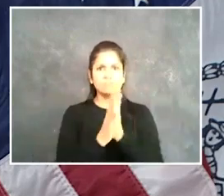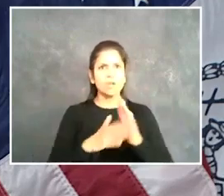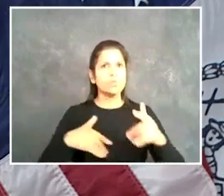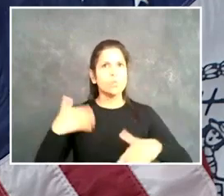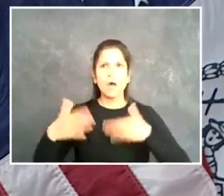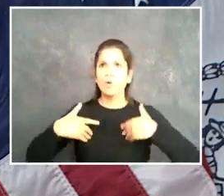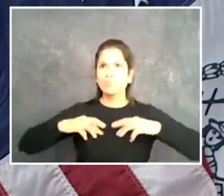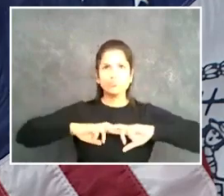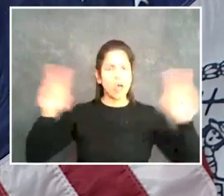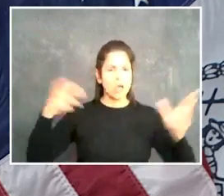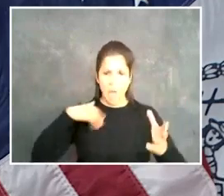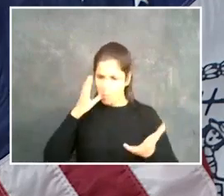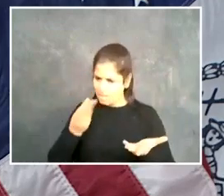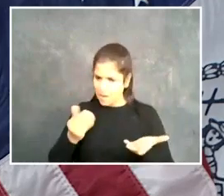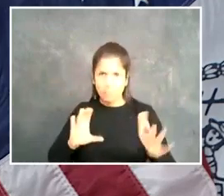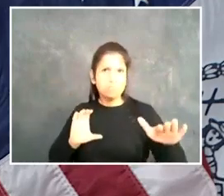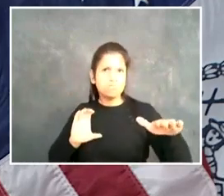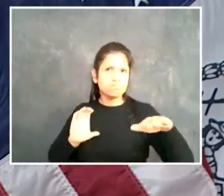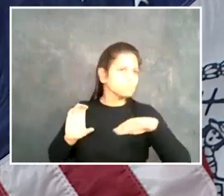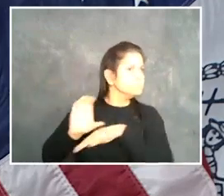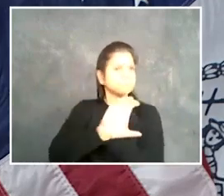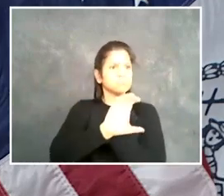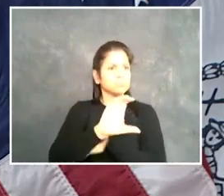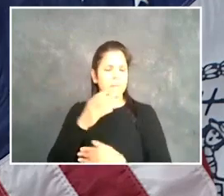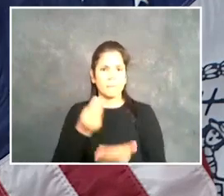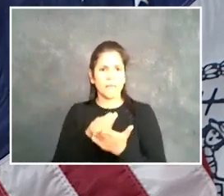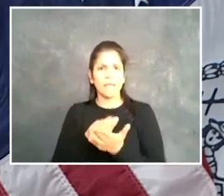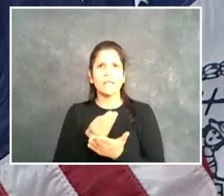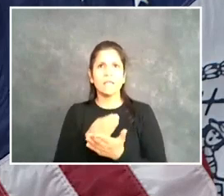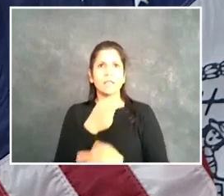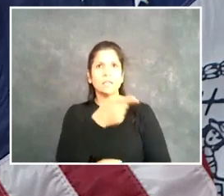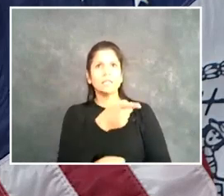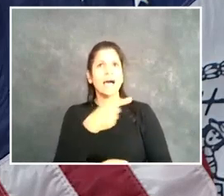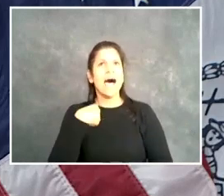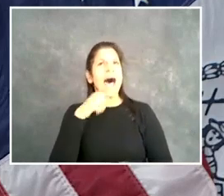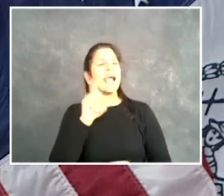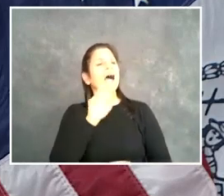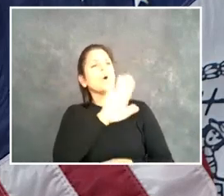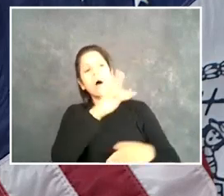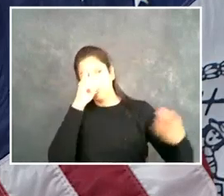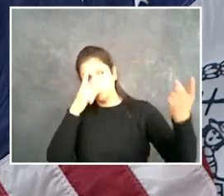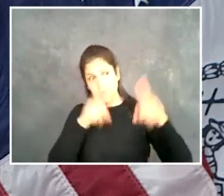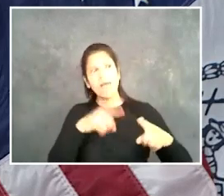WE'RE WAITING FOR AN ANSWER. WE COULD GET GOING IMMEDIATELY.